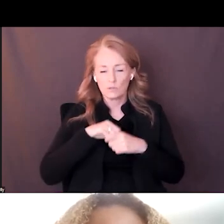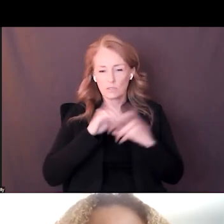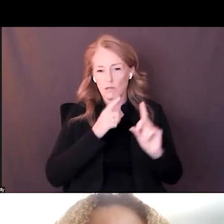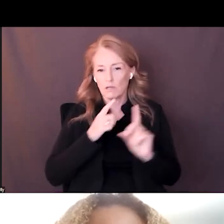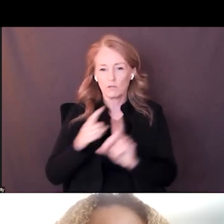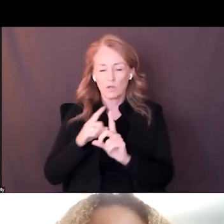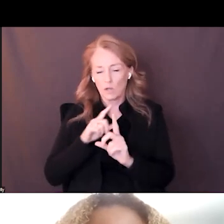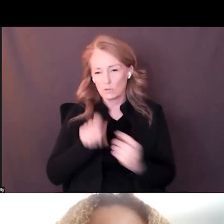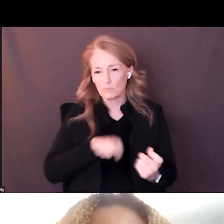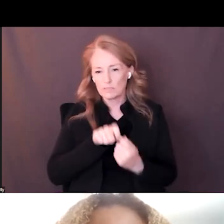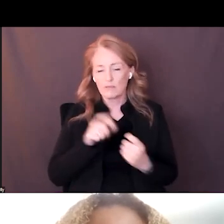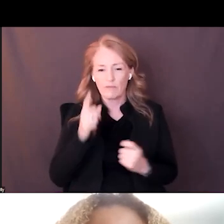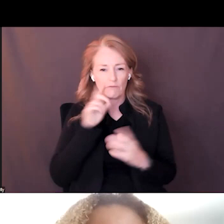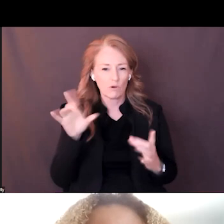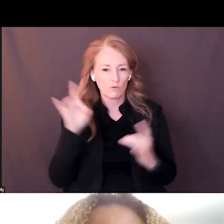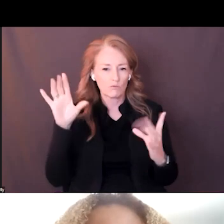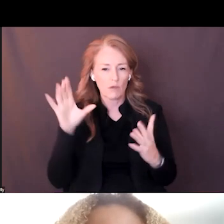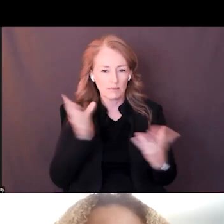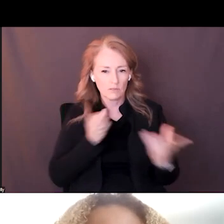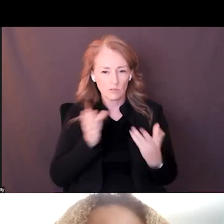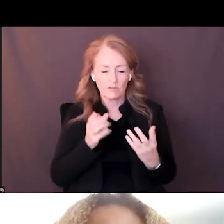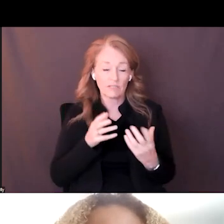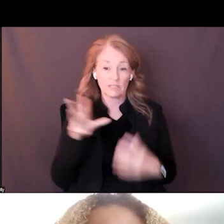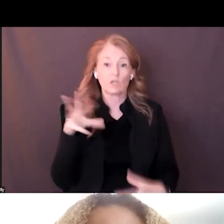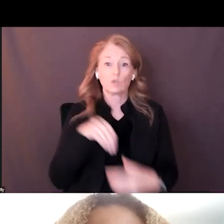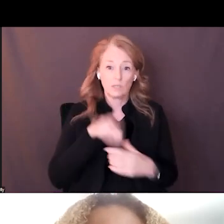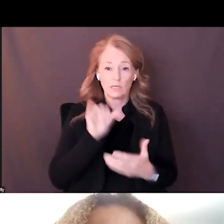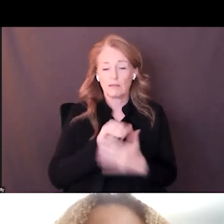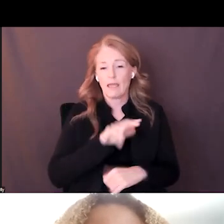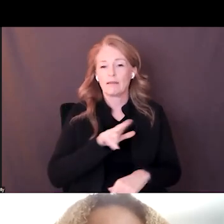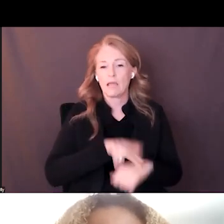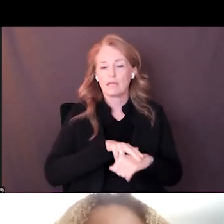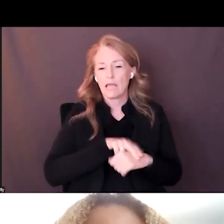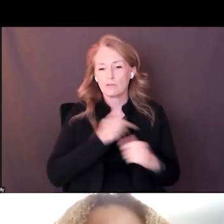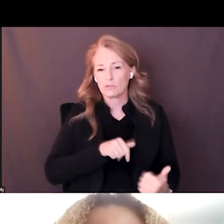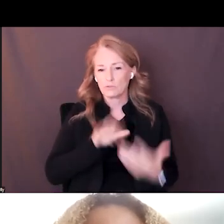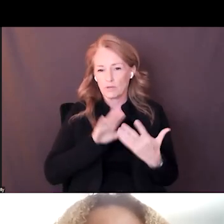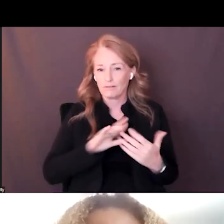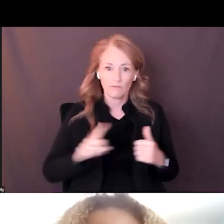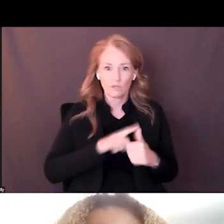SERVICES AS PART OF THE NATIONAL STRATEGY, WHICH WILL BE THE FIRST TIME THAT HAS HAPPENED.